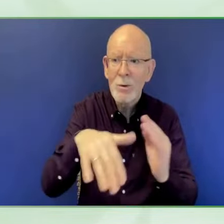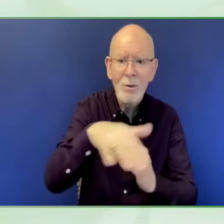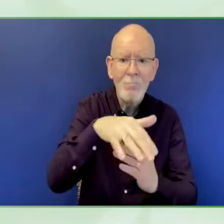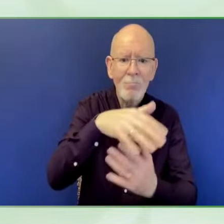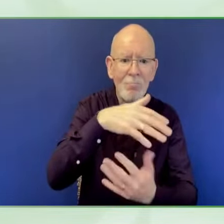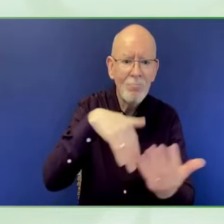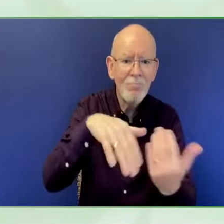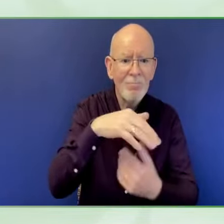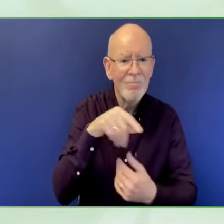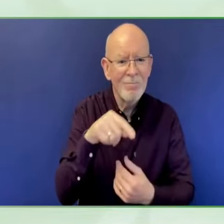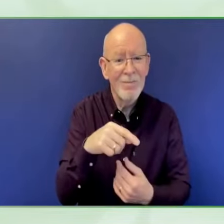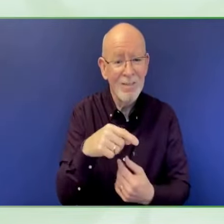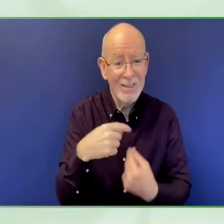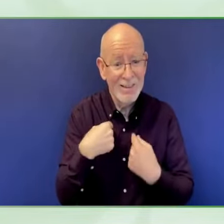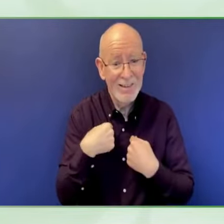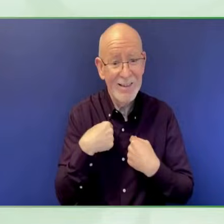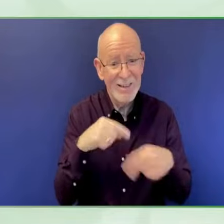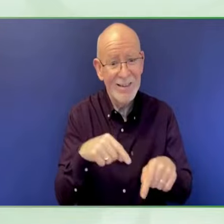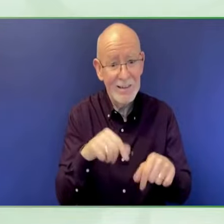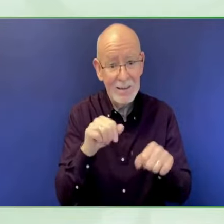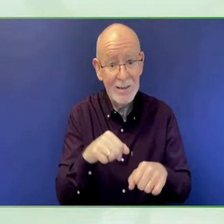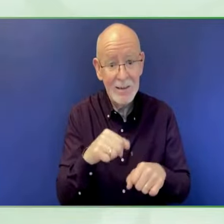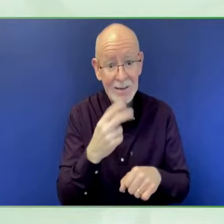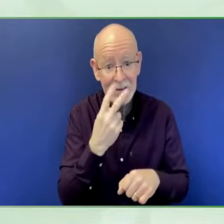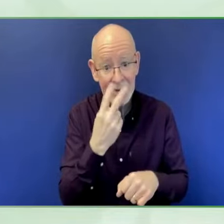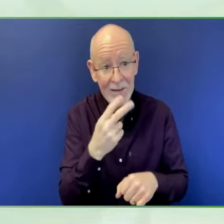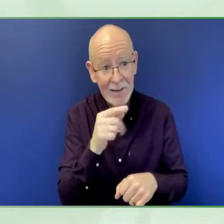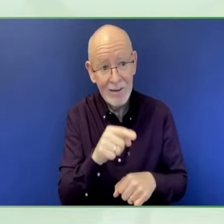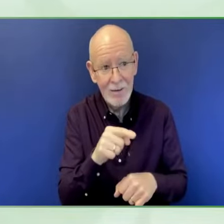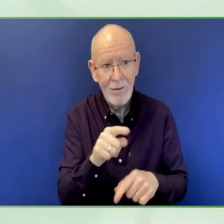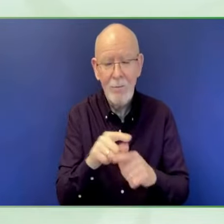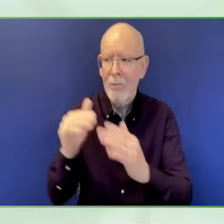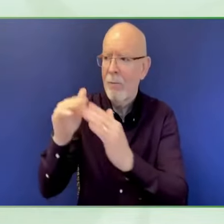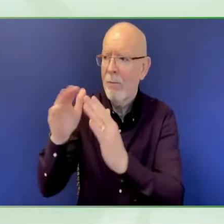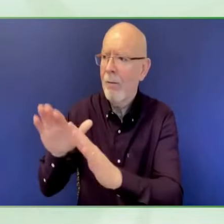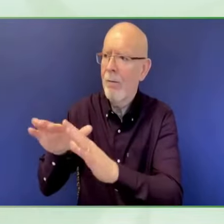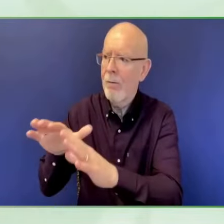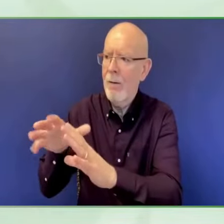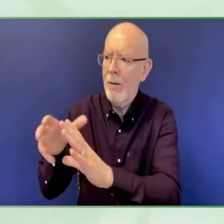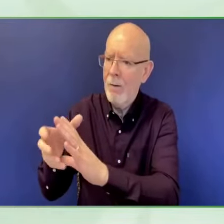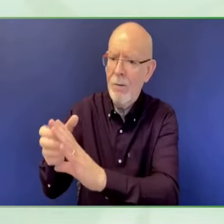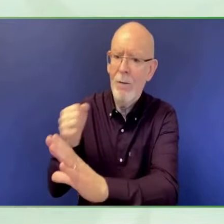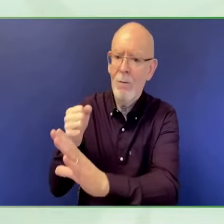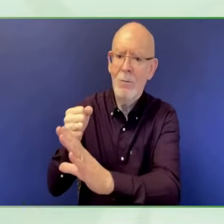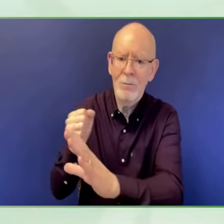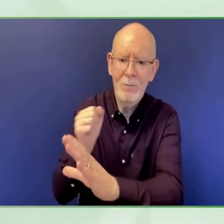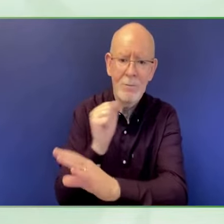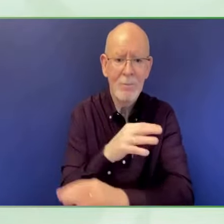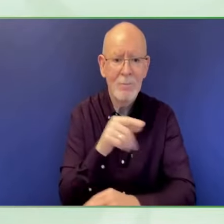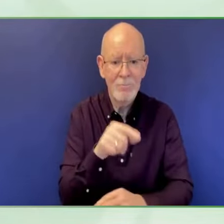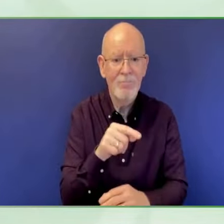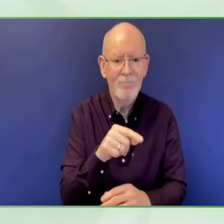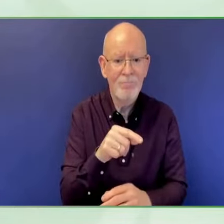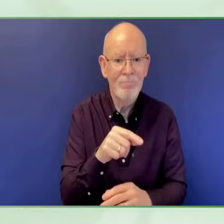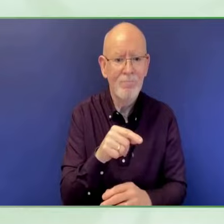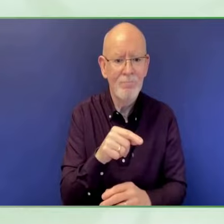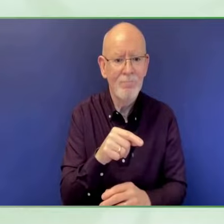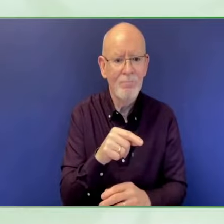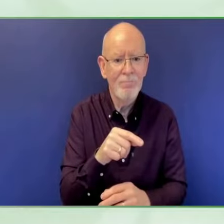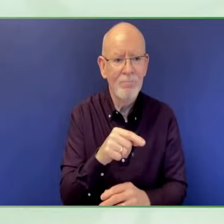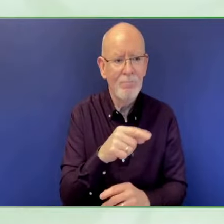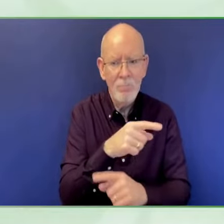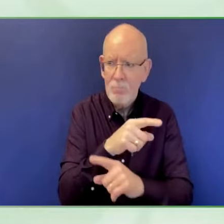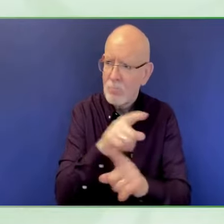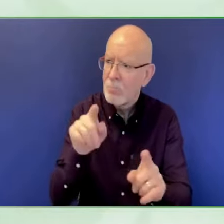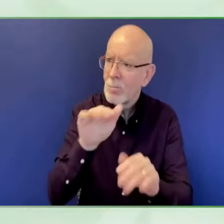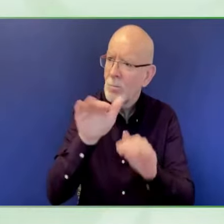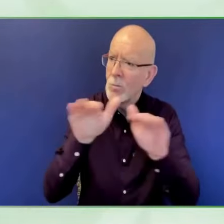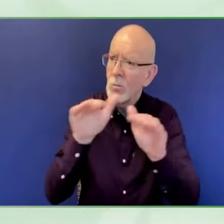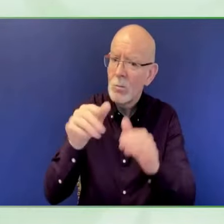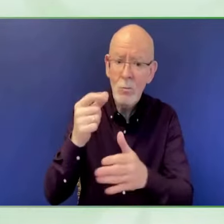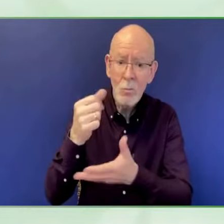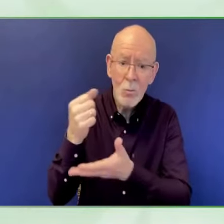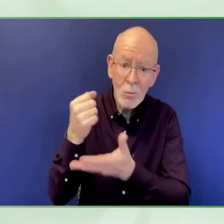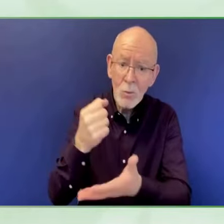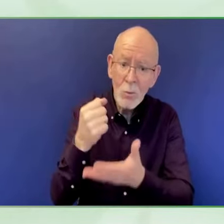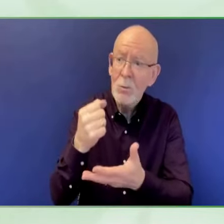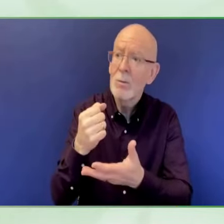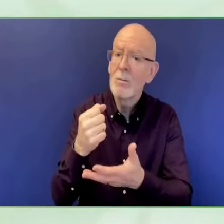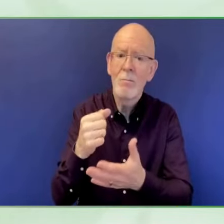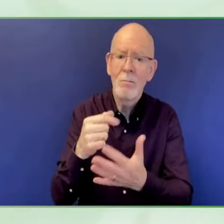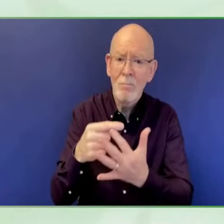all donors, funders, governments, to allocate resources to CRPD